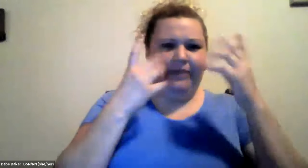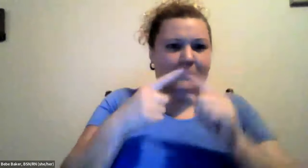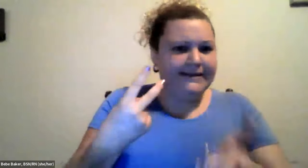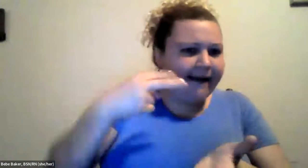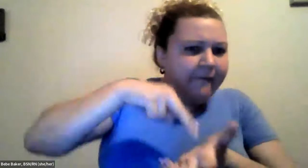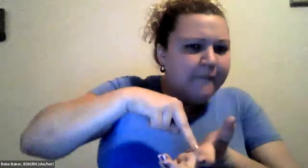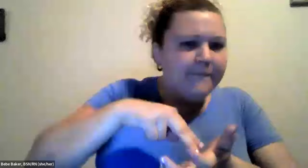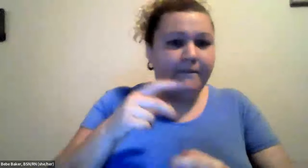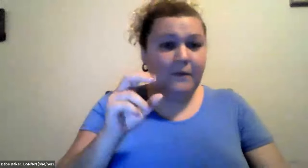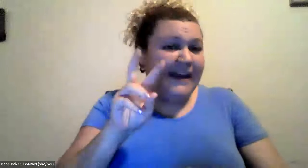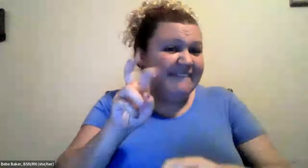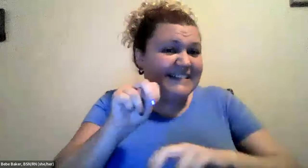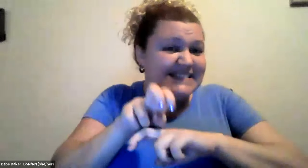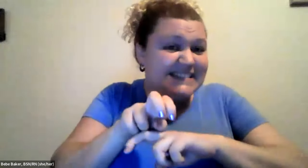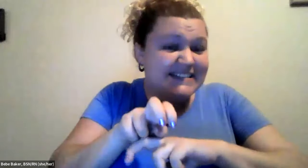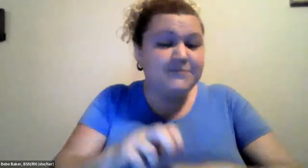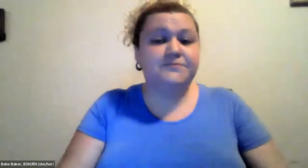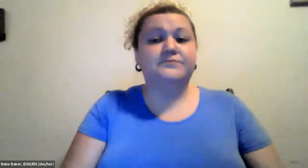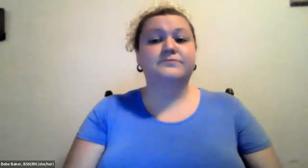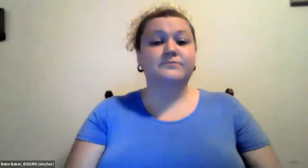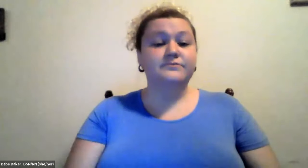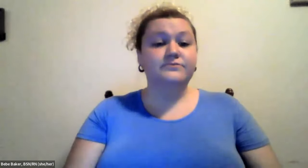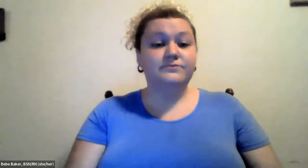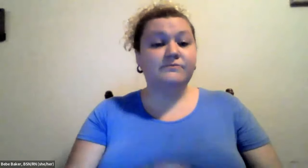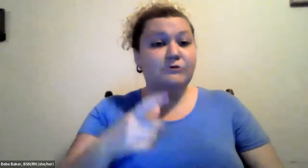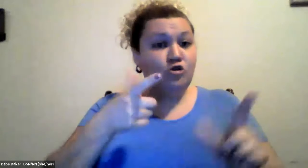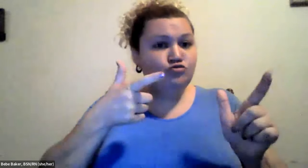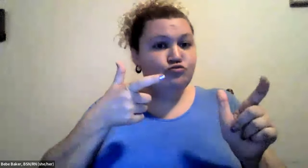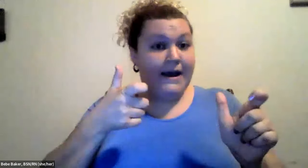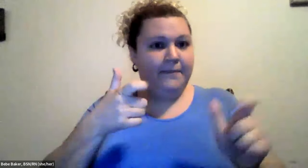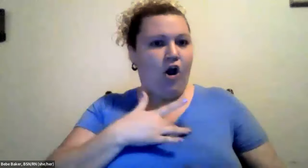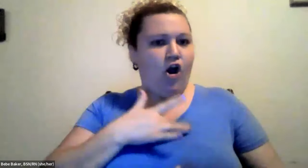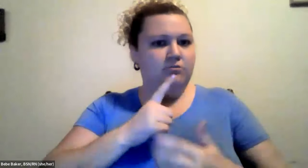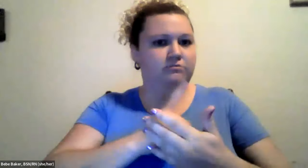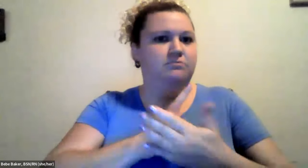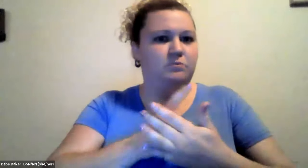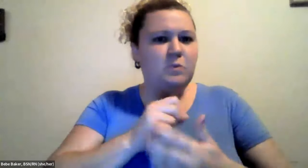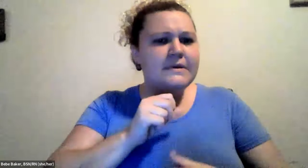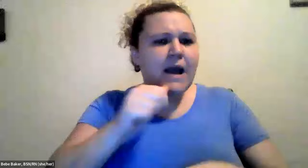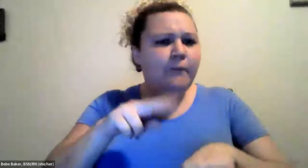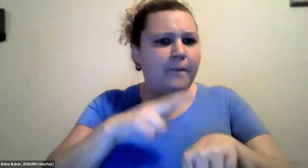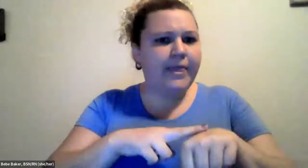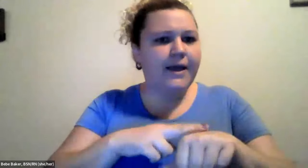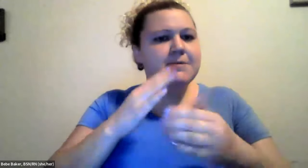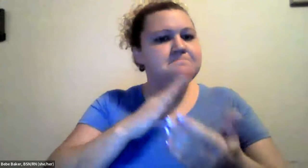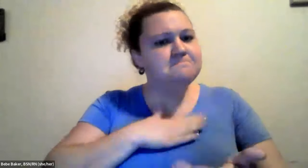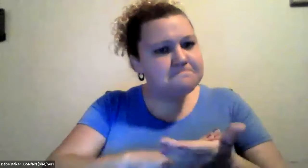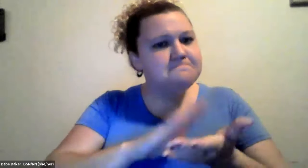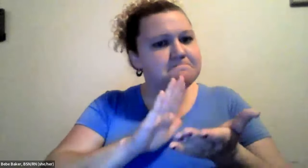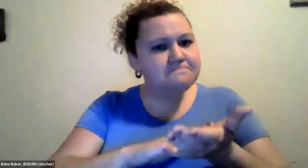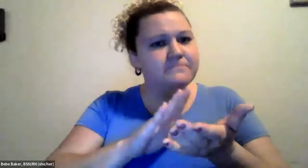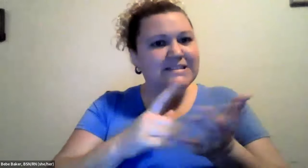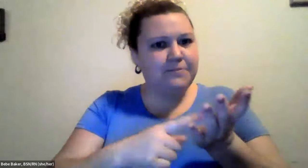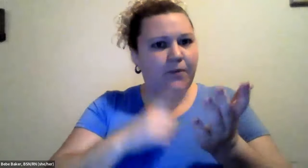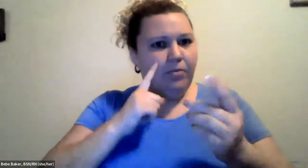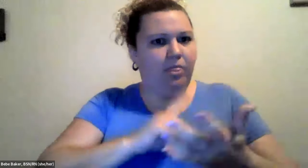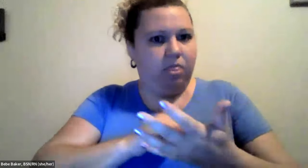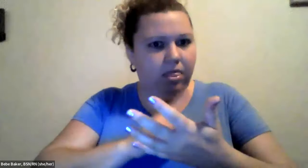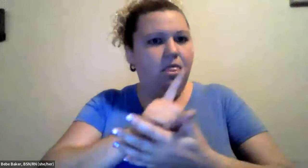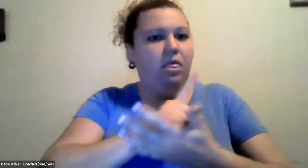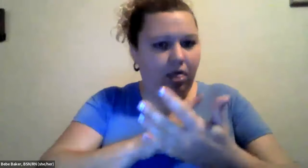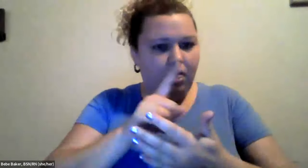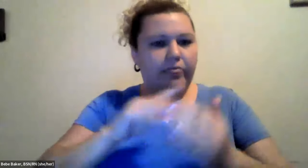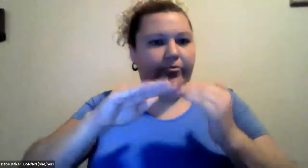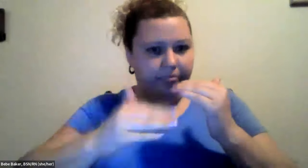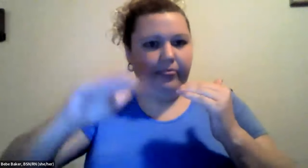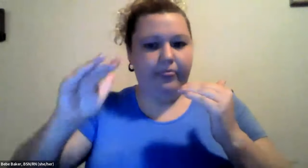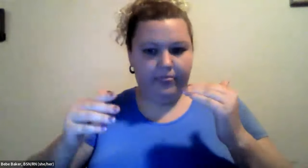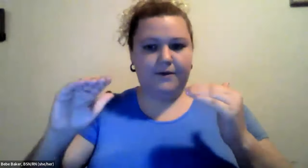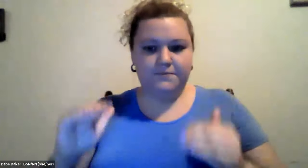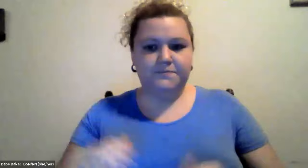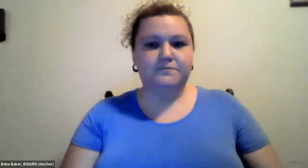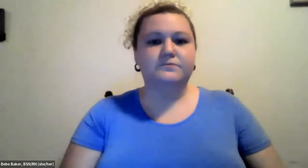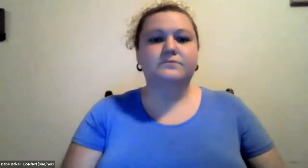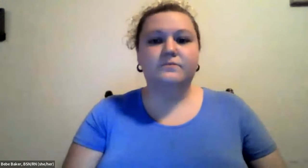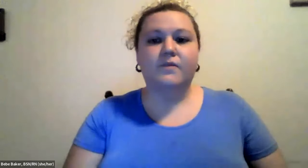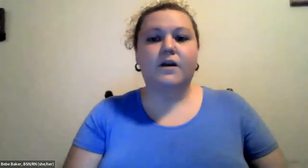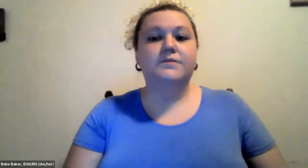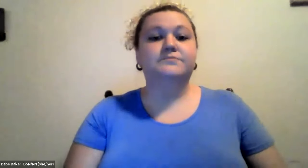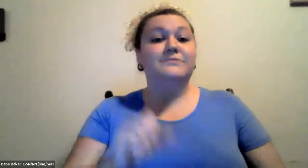Cristine Saunders: dizziness is something with, especially when they stand up, or sometimes even when they're sitting rapid heart rate it doesn't feel normal it doesn't beat at a normal pace, it goes very fast, or it can go up and down.